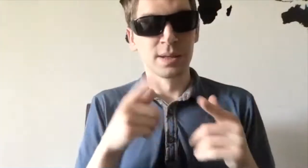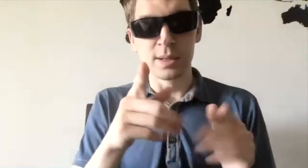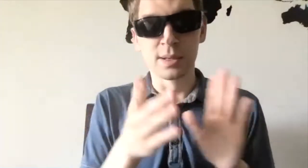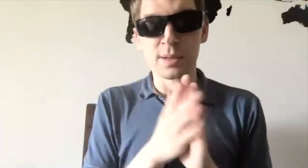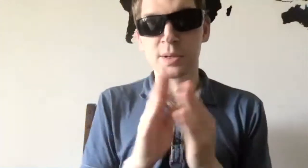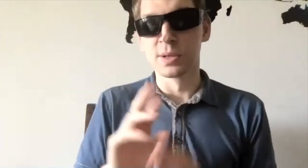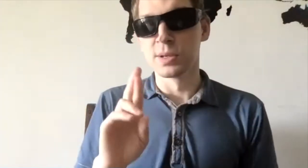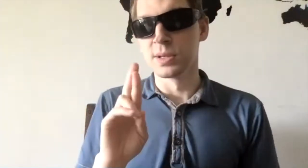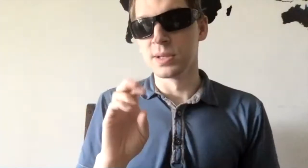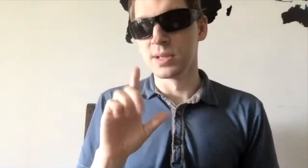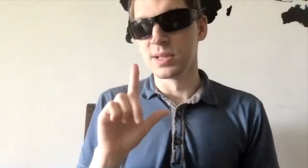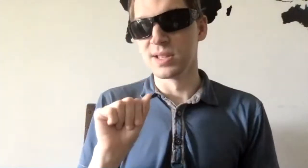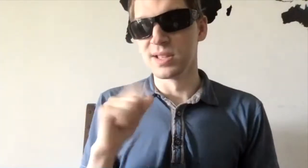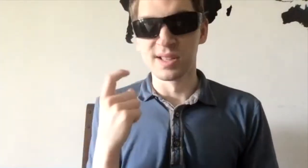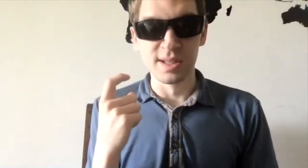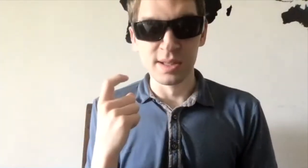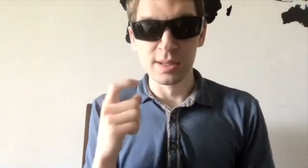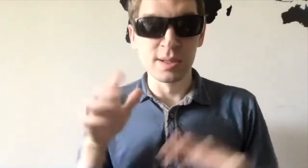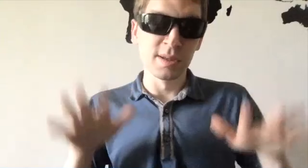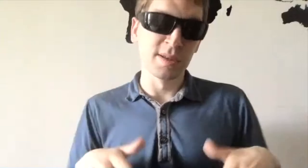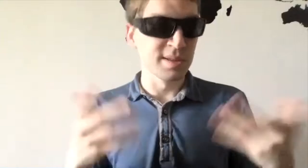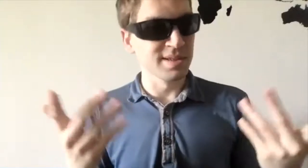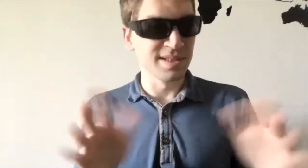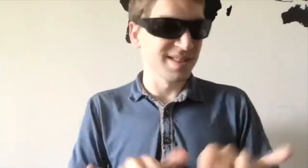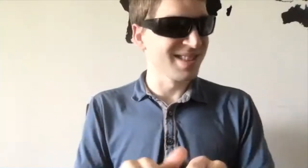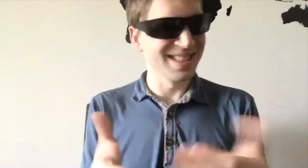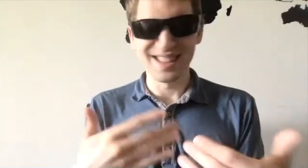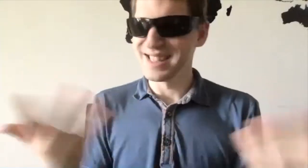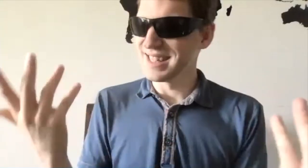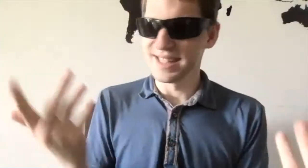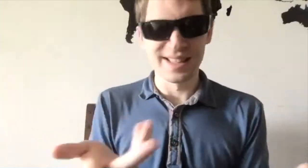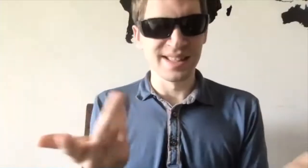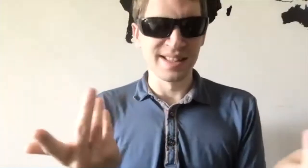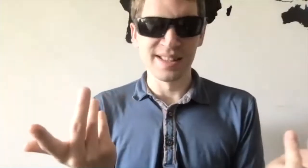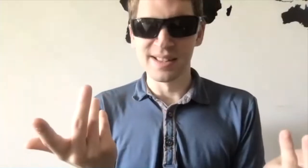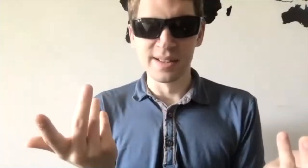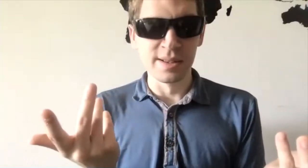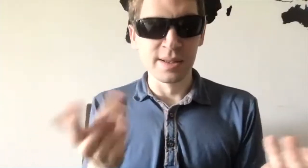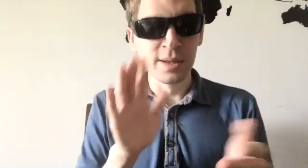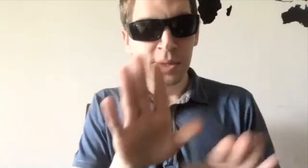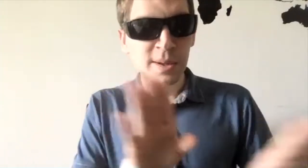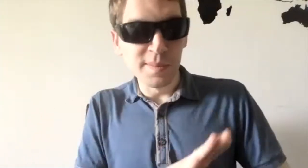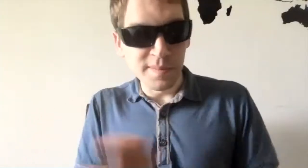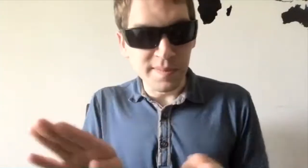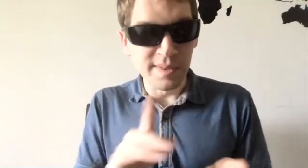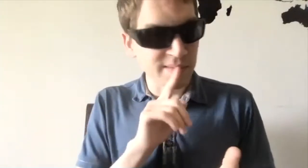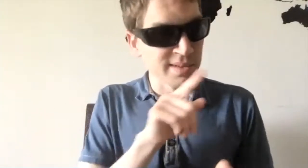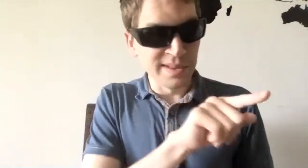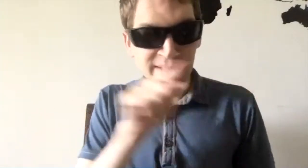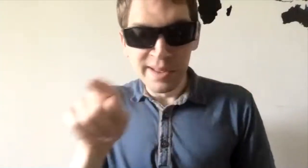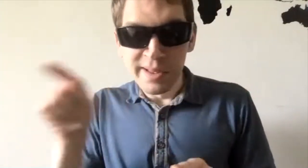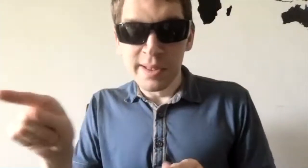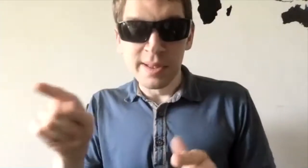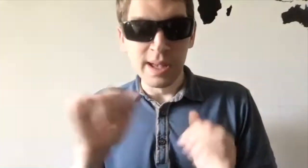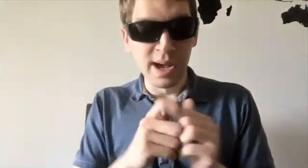How am I going to get through those challenges? But it's not about just sitting back. It's not once you